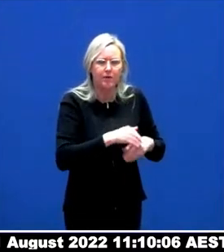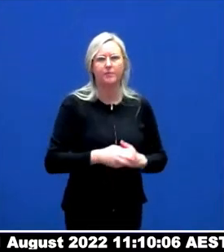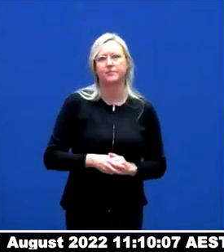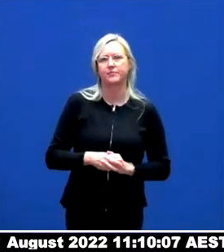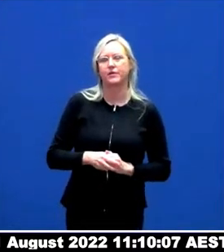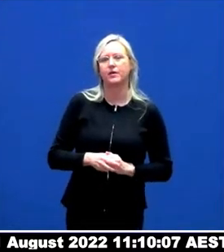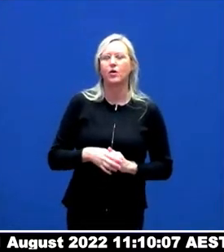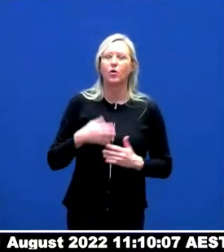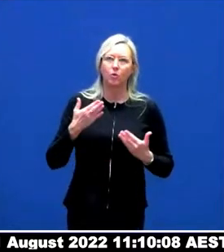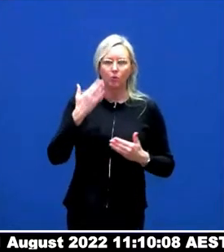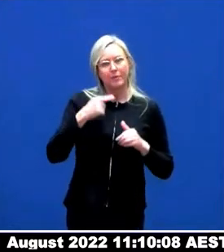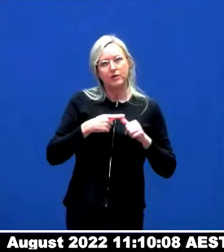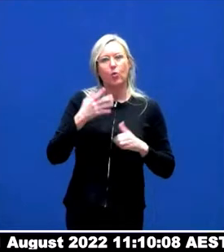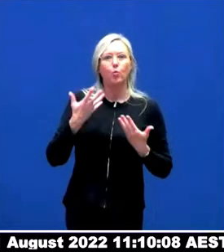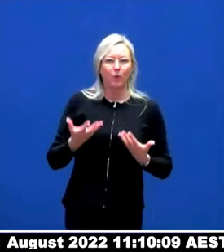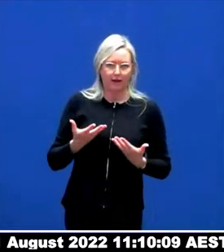homelessness without housing availability.